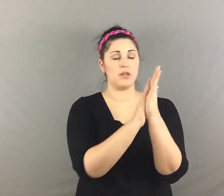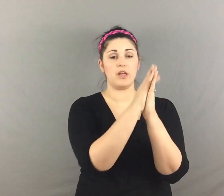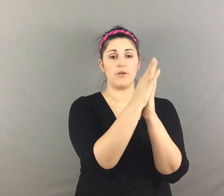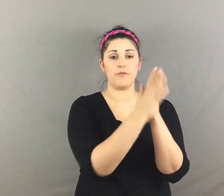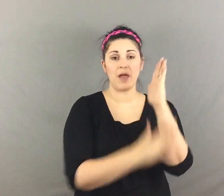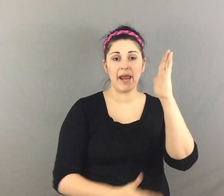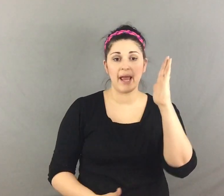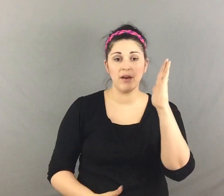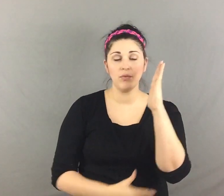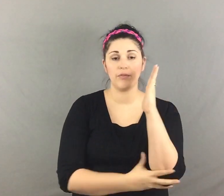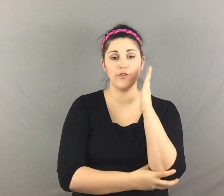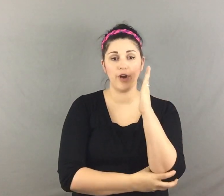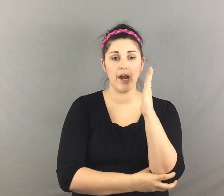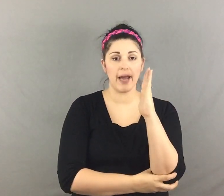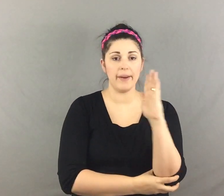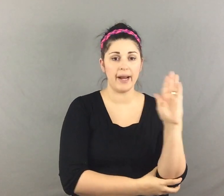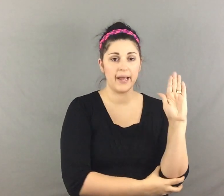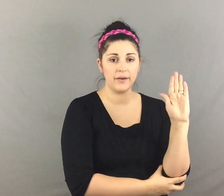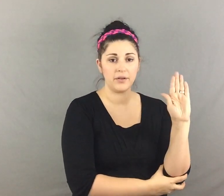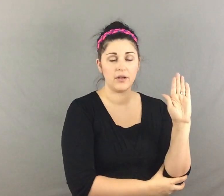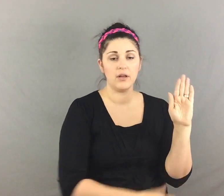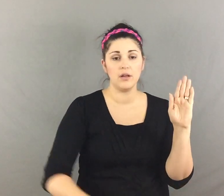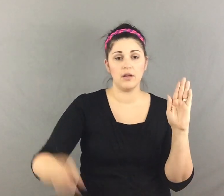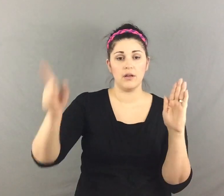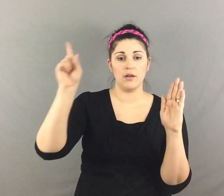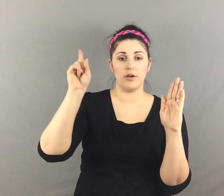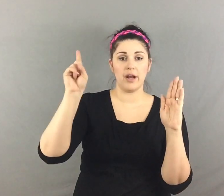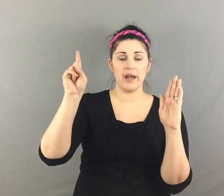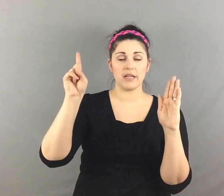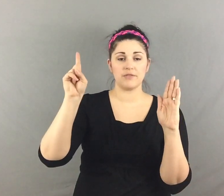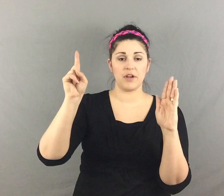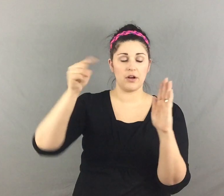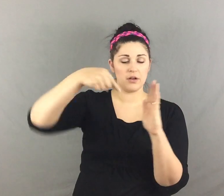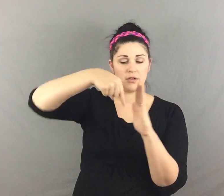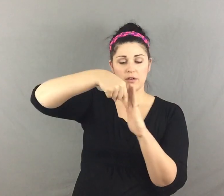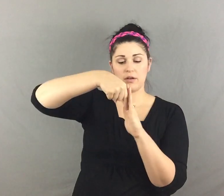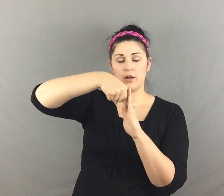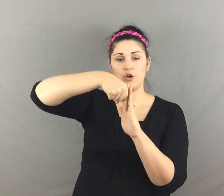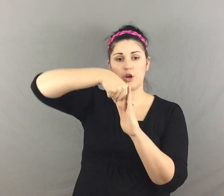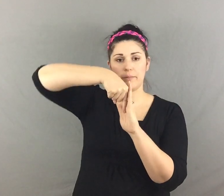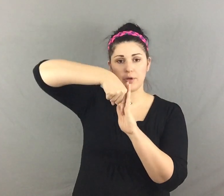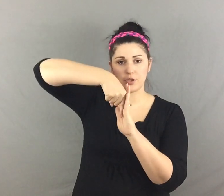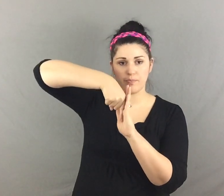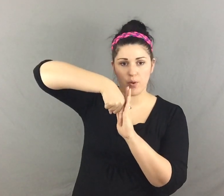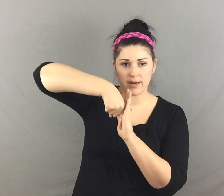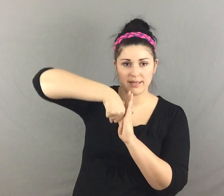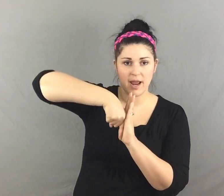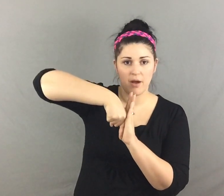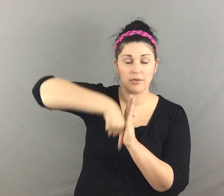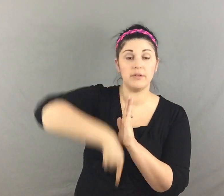Take your flat hand with your nondominant. Hand your index finger and you're going to push point down.